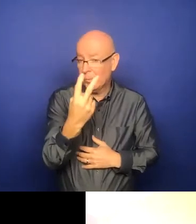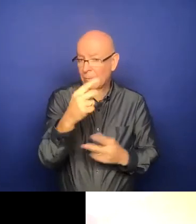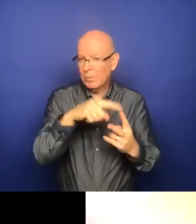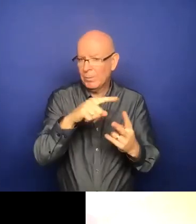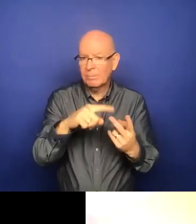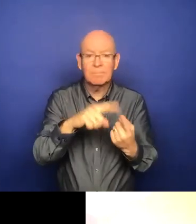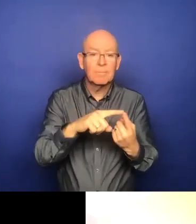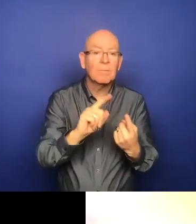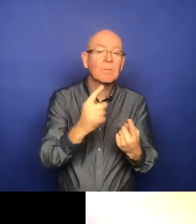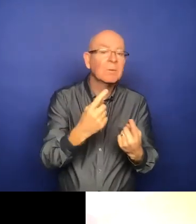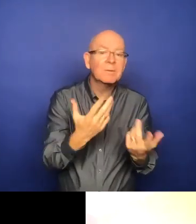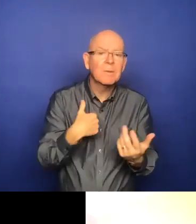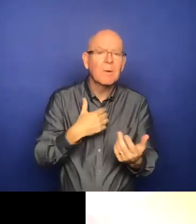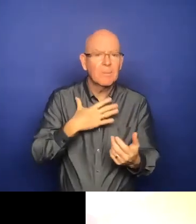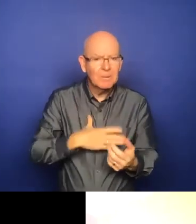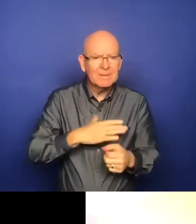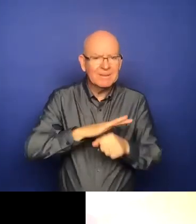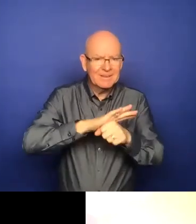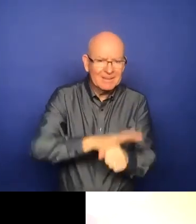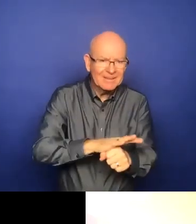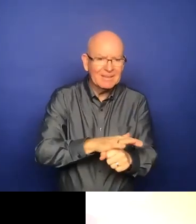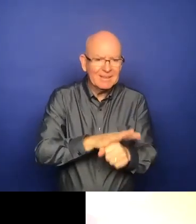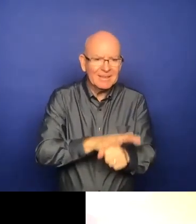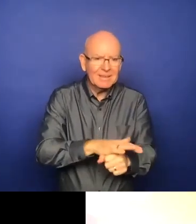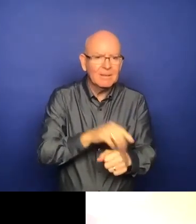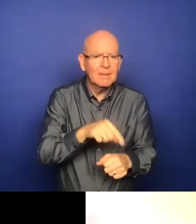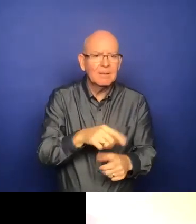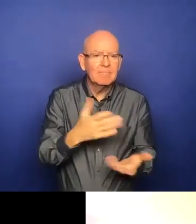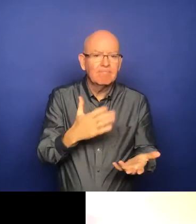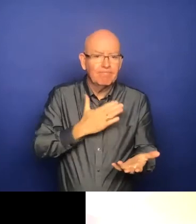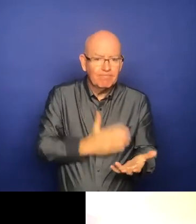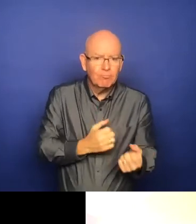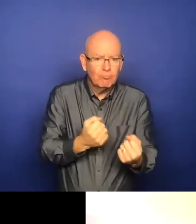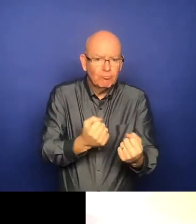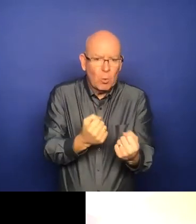Government agencies involved in generating, and in using data as well